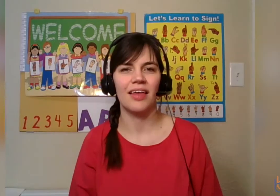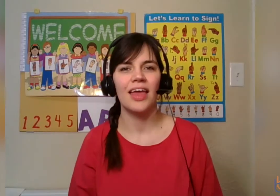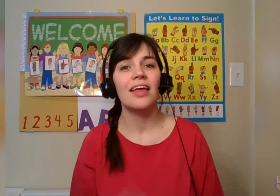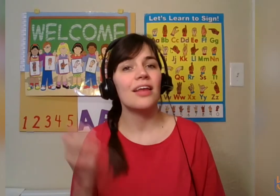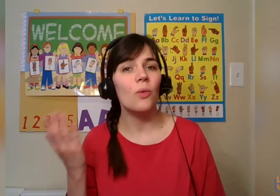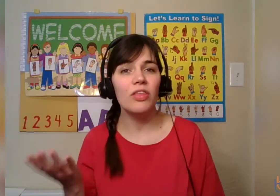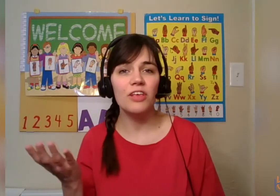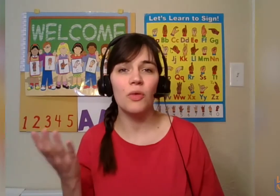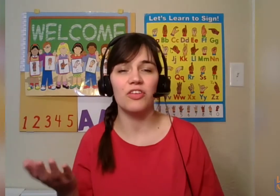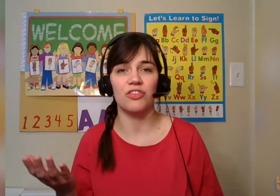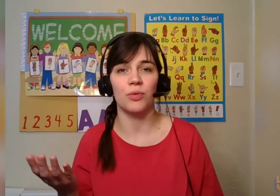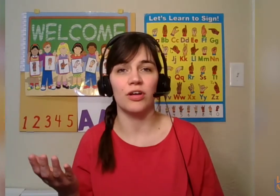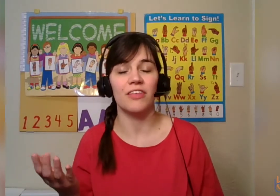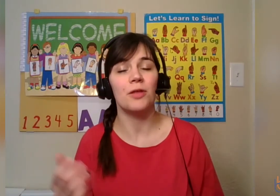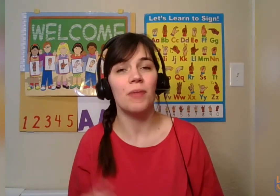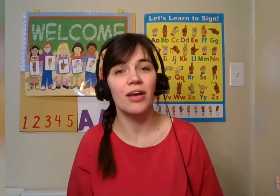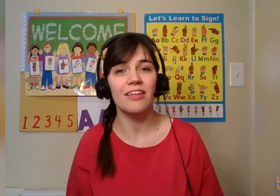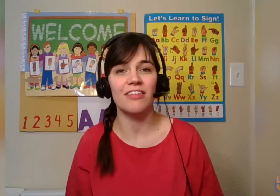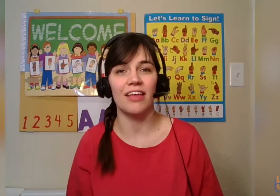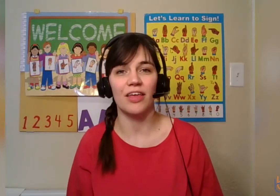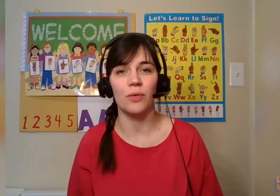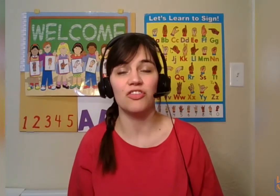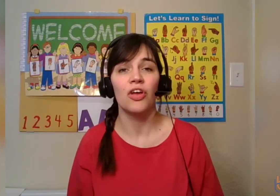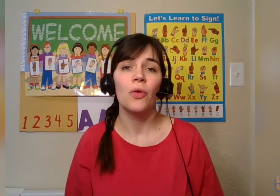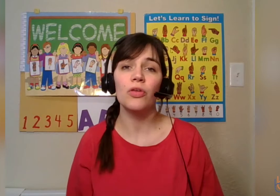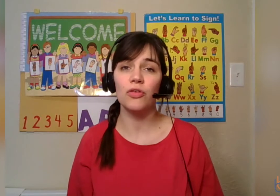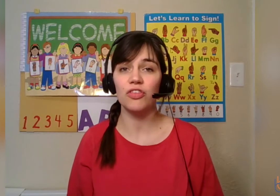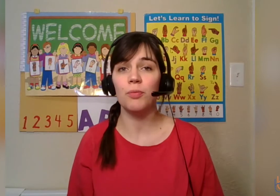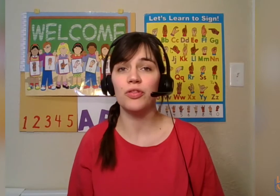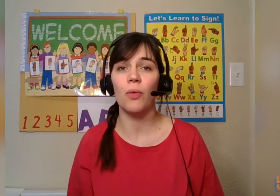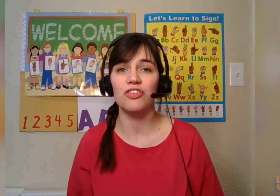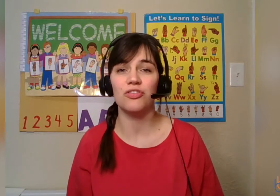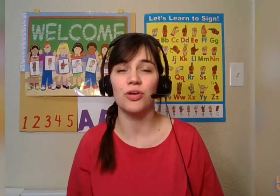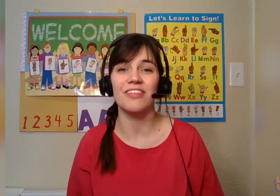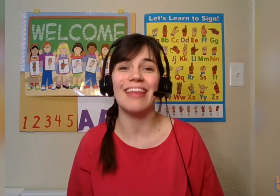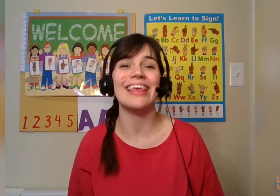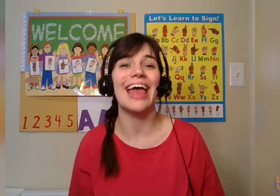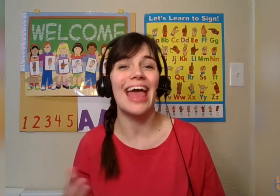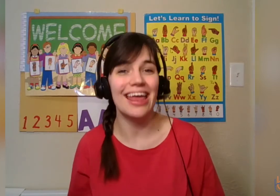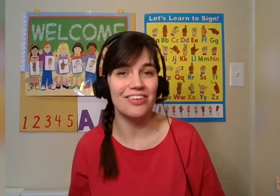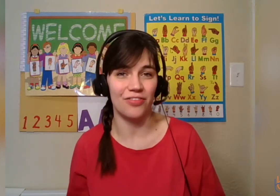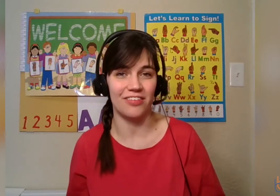Now with these question words, an American sign language will usually put the question words at the end of the